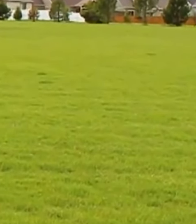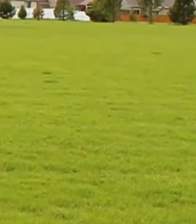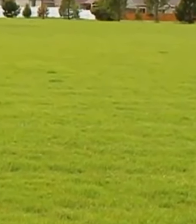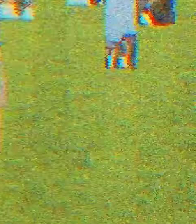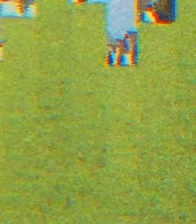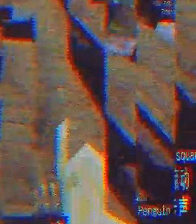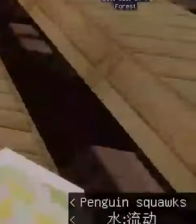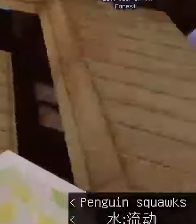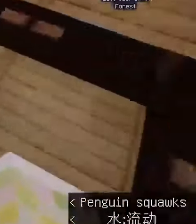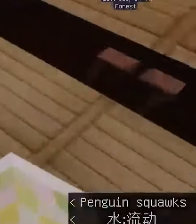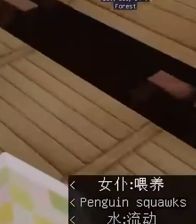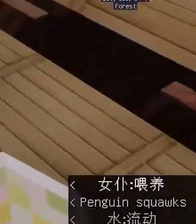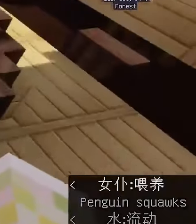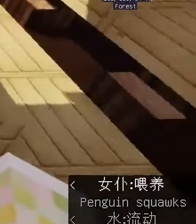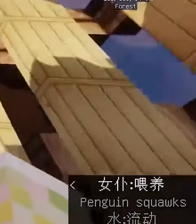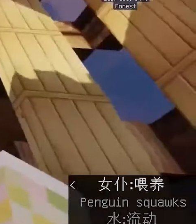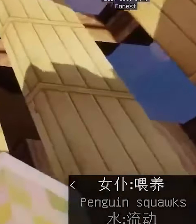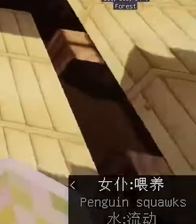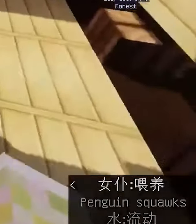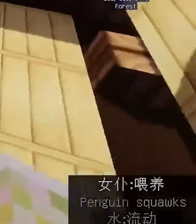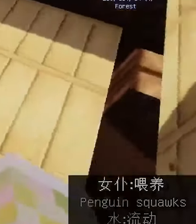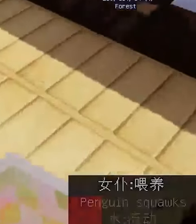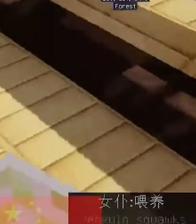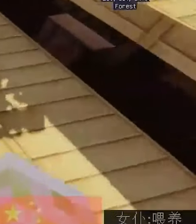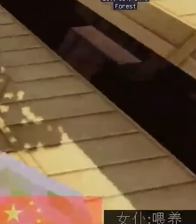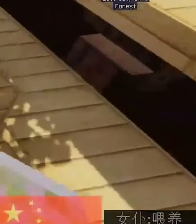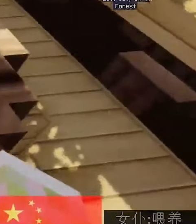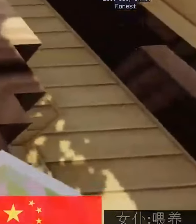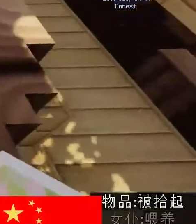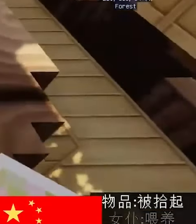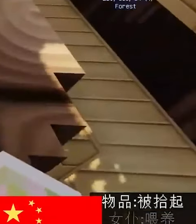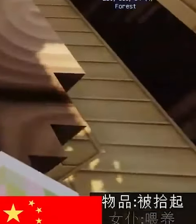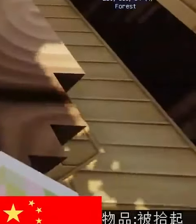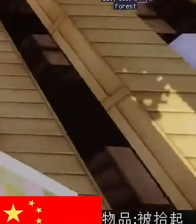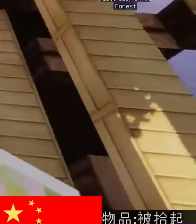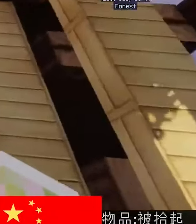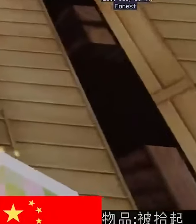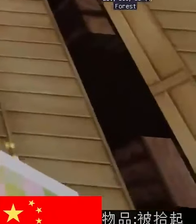WHEREVER YOU ARE INSTEAD OF